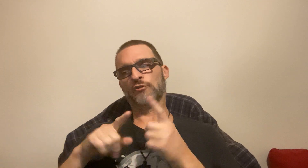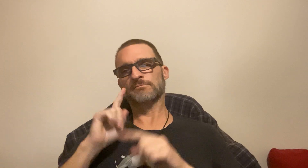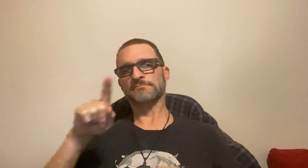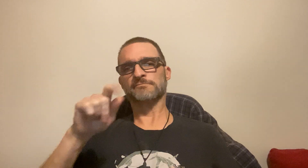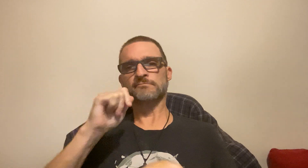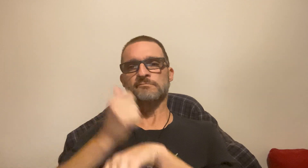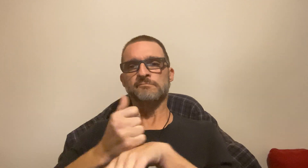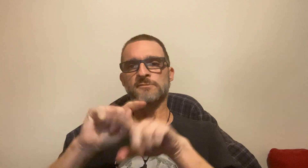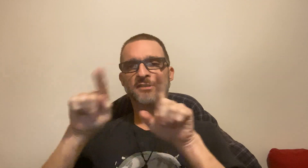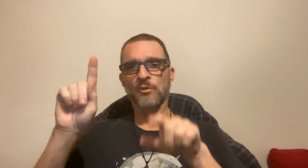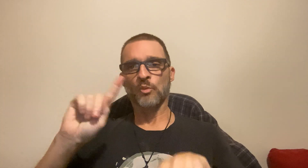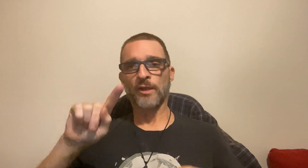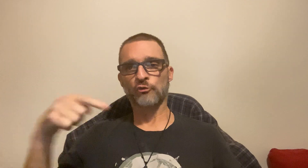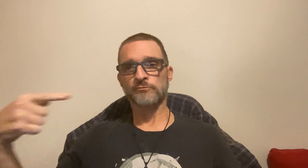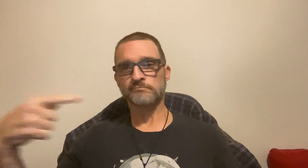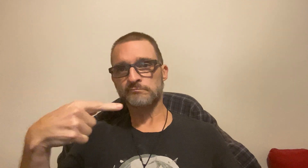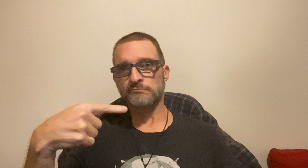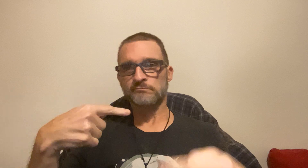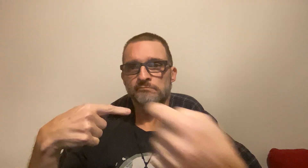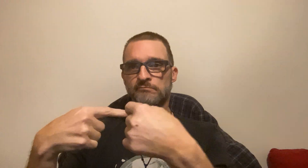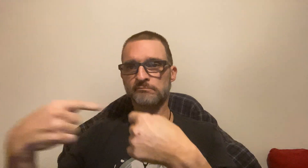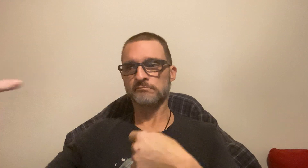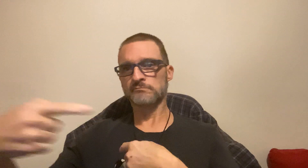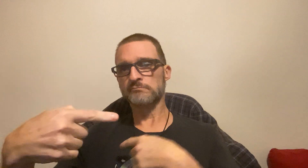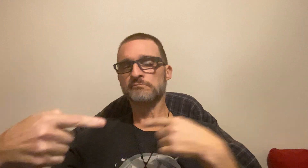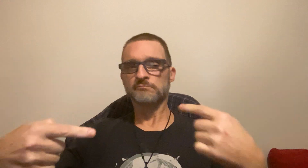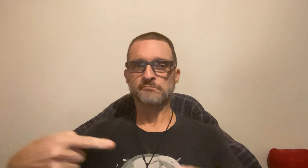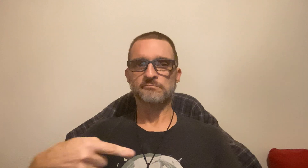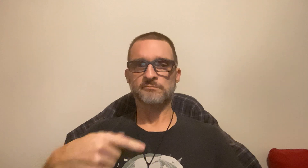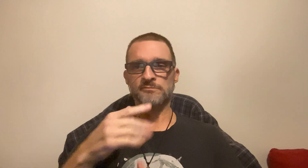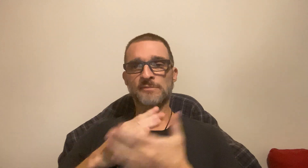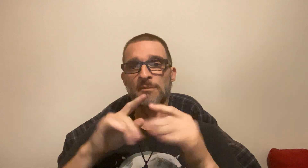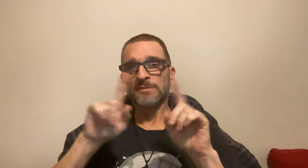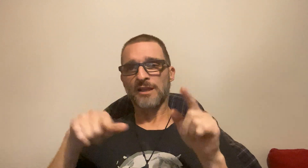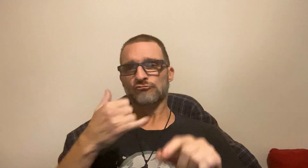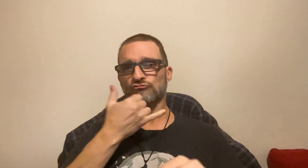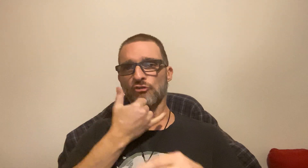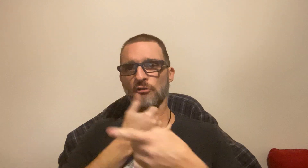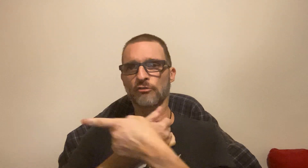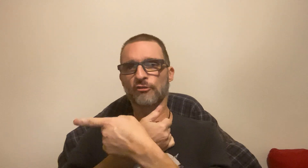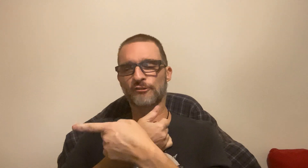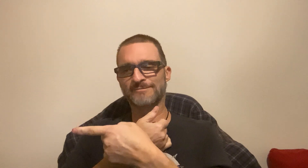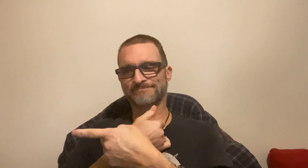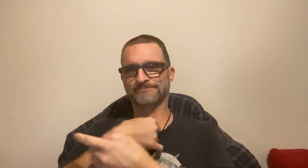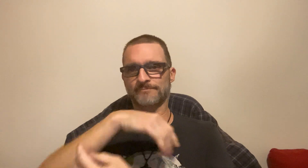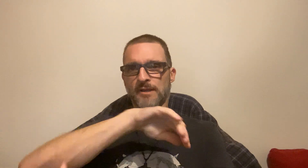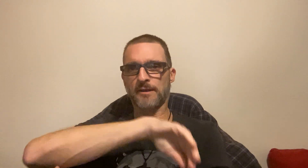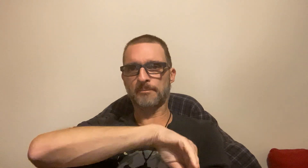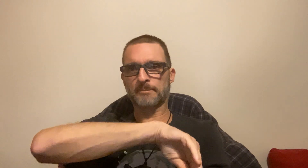Me and my friend set up sign with arrows pointing to the garage sale on different locations. Some signs were pointed in wrong direction.